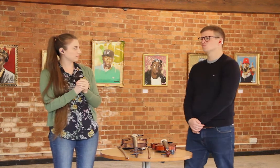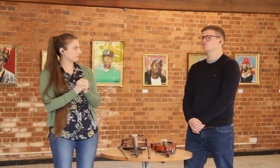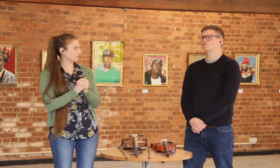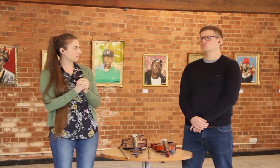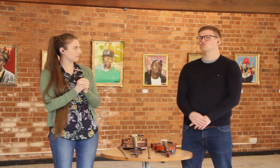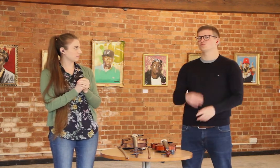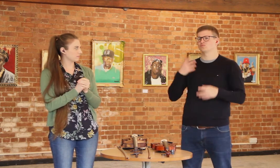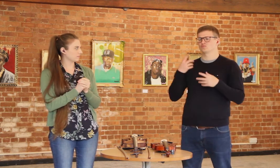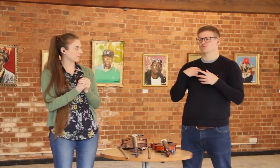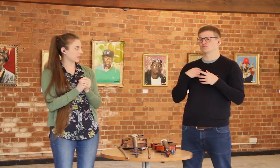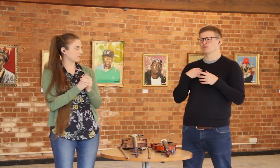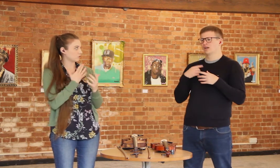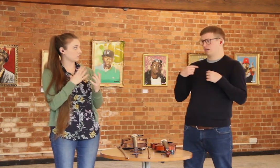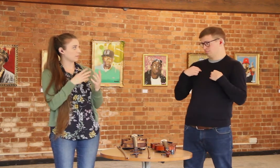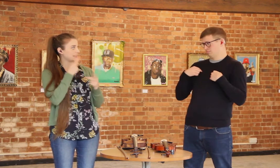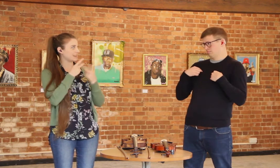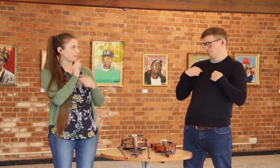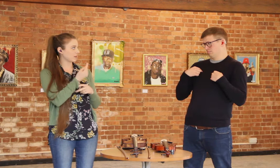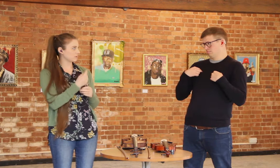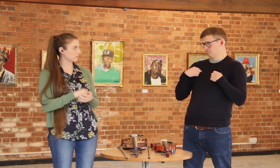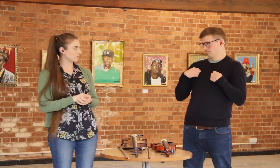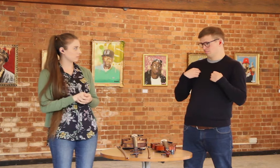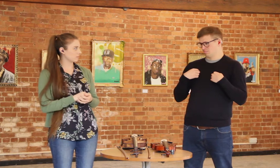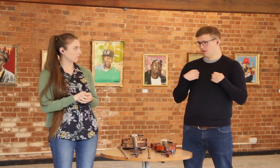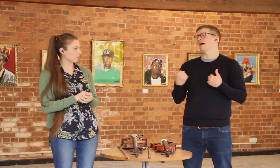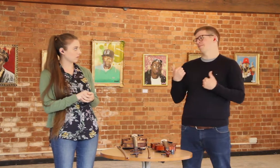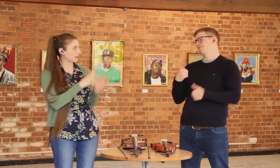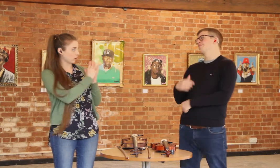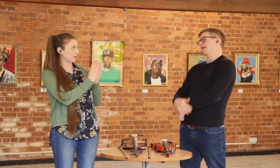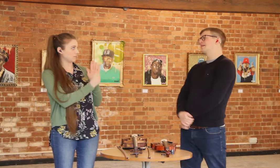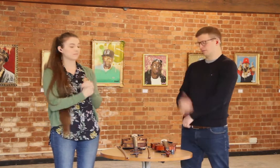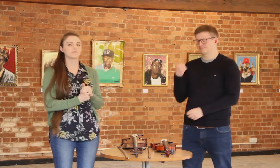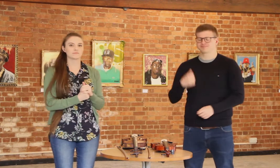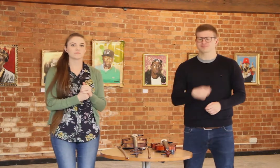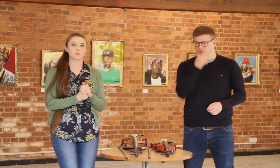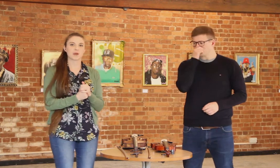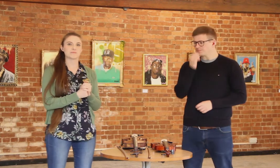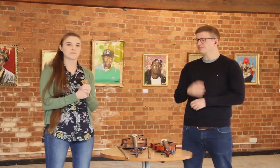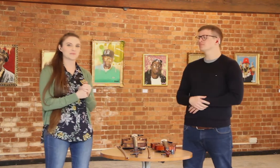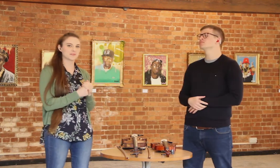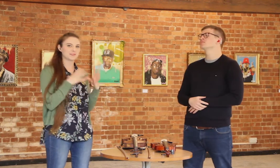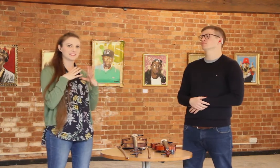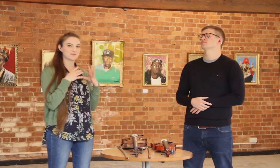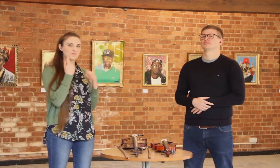Sean: Mmm-hmm, mm-hm E: OK E: Do you want me to sing it first? S: Yeah E: Or... and copy? E: OK. Ready?